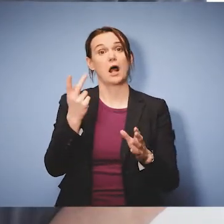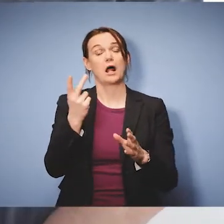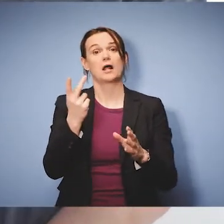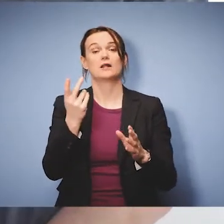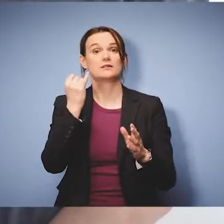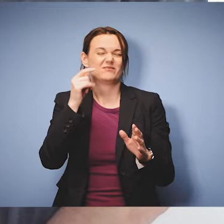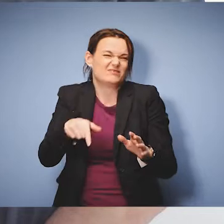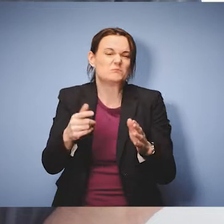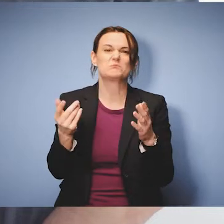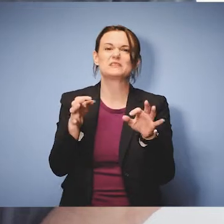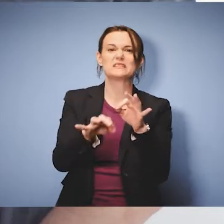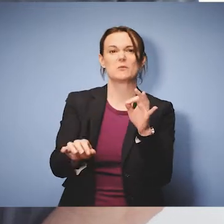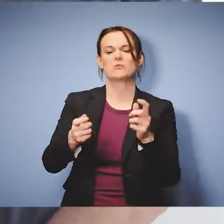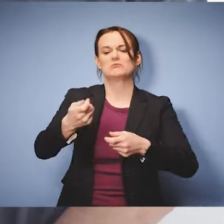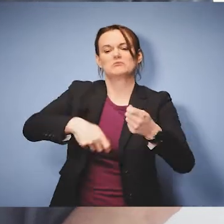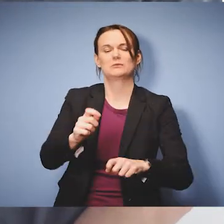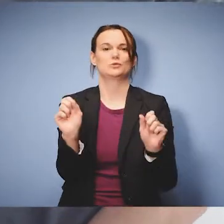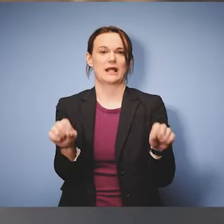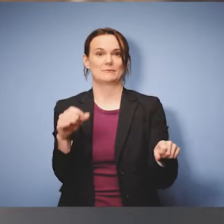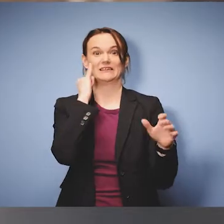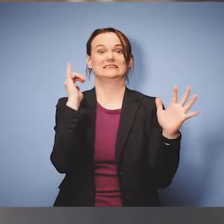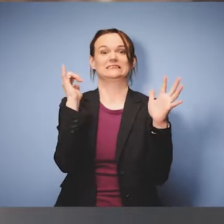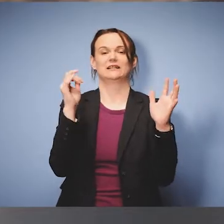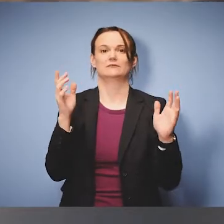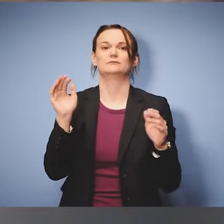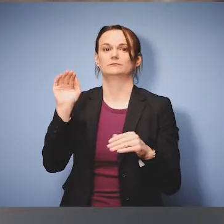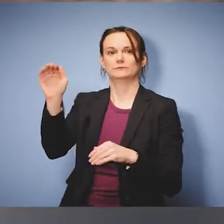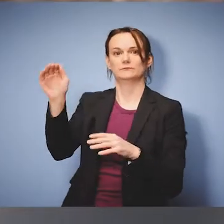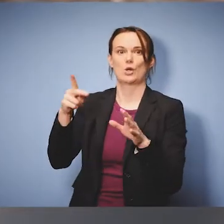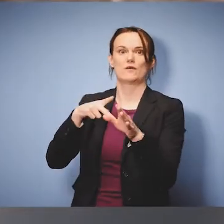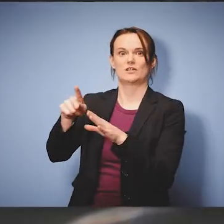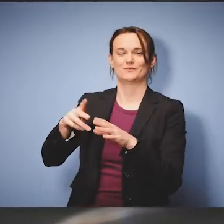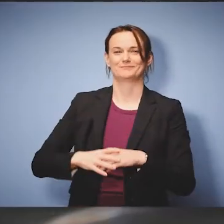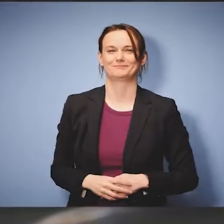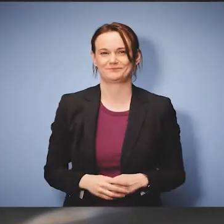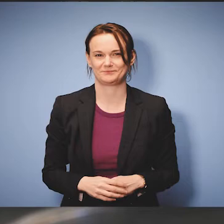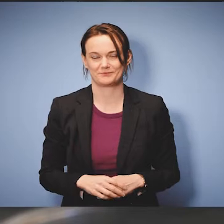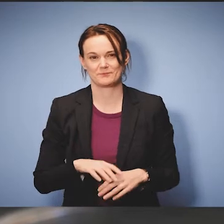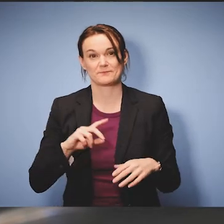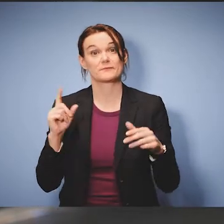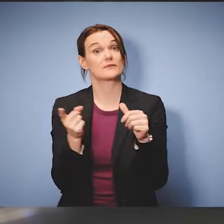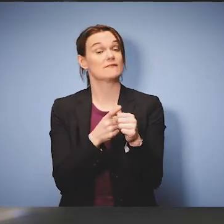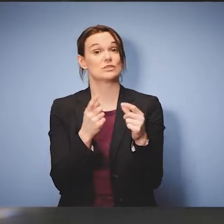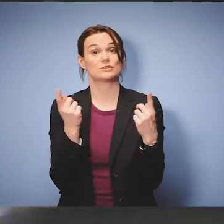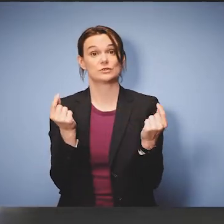make sure you reach out to a trained, certified professional Before tackling a project like this, one of the first things you have to do